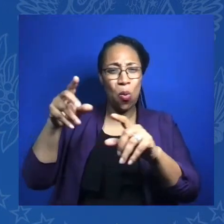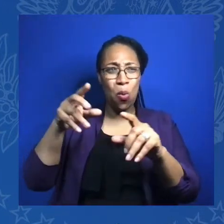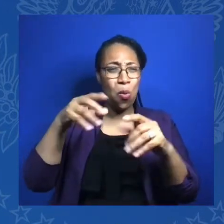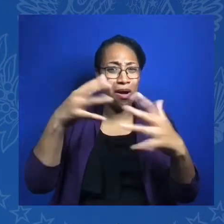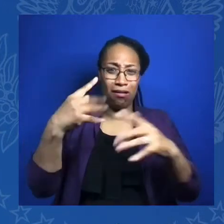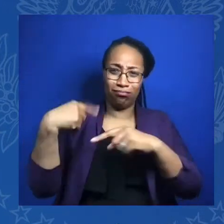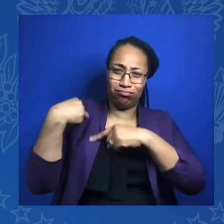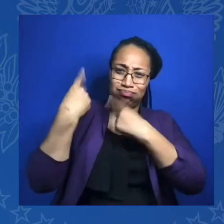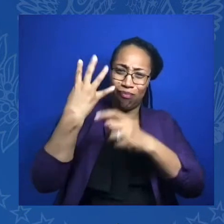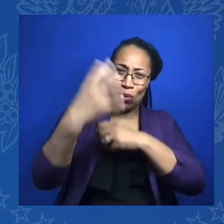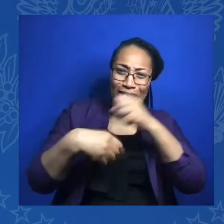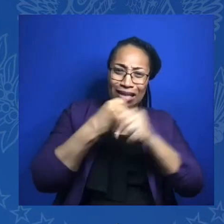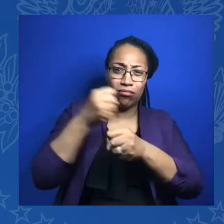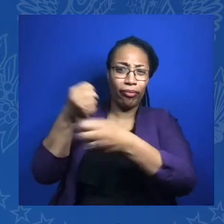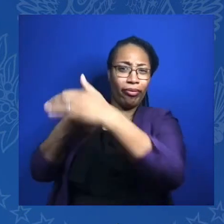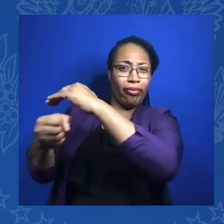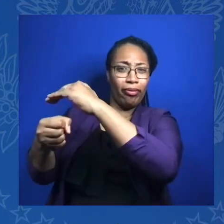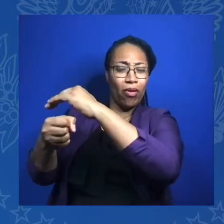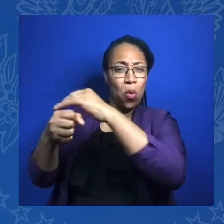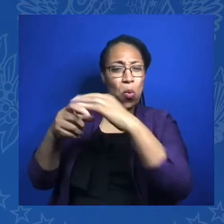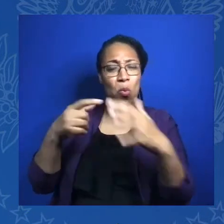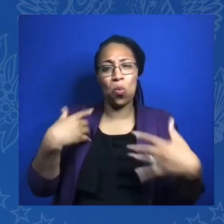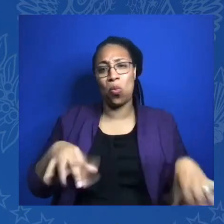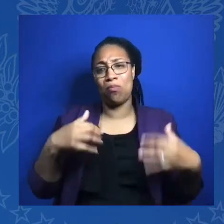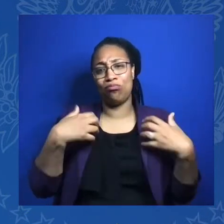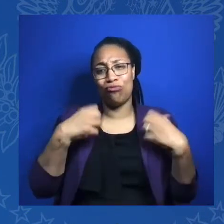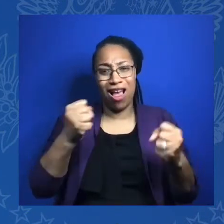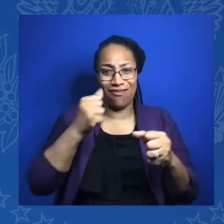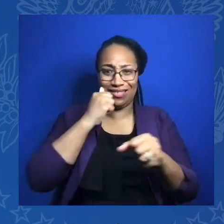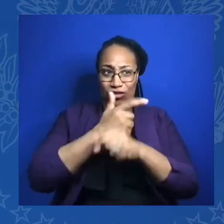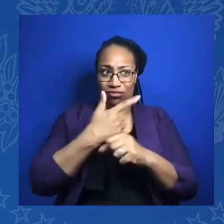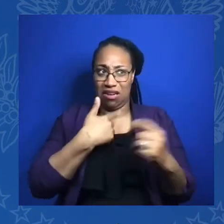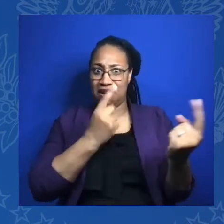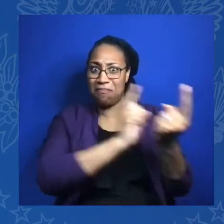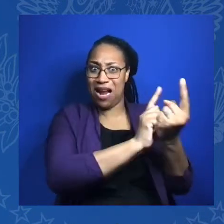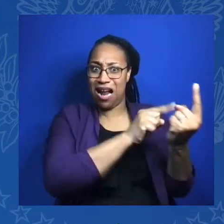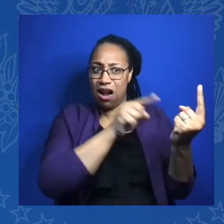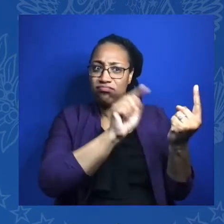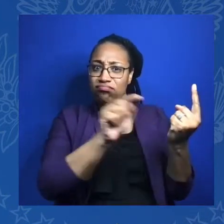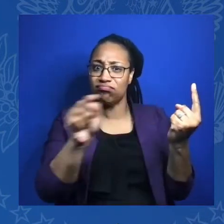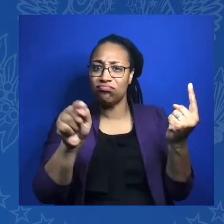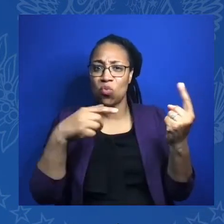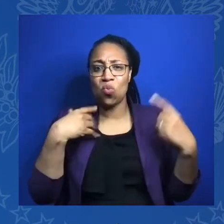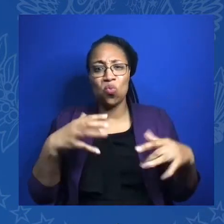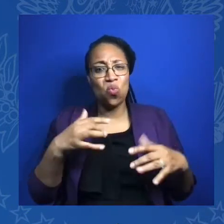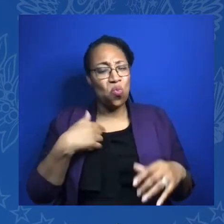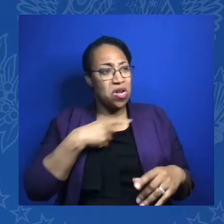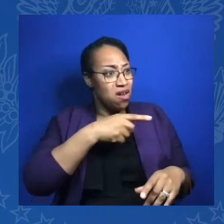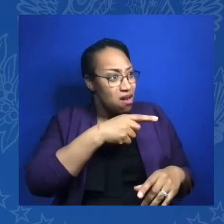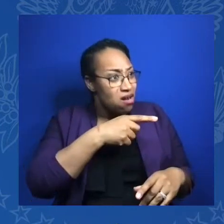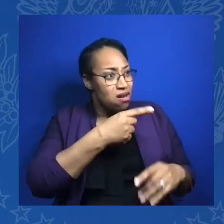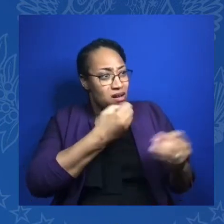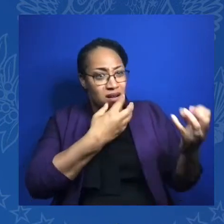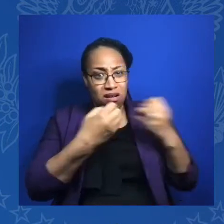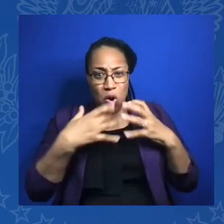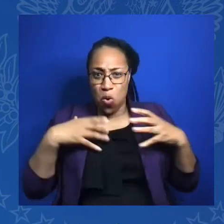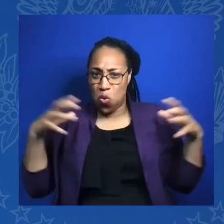And there are other Americans being unjustly held in Iran, Venezuela, China, and elsewhere.